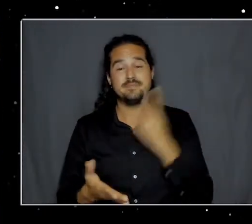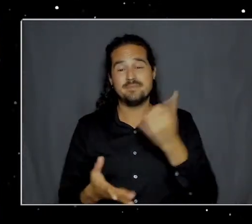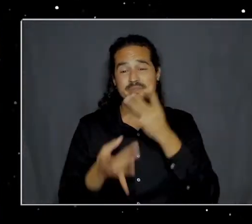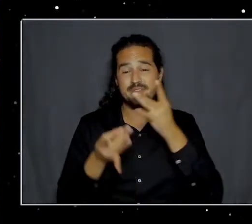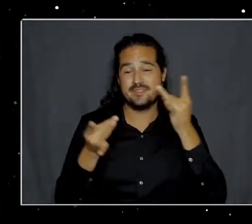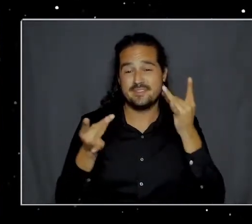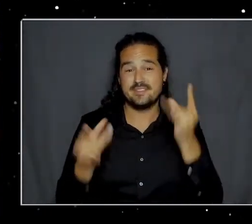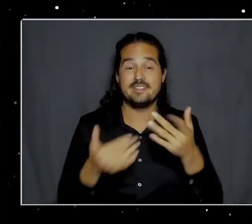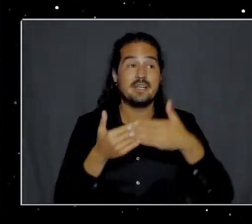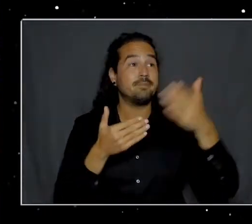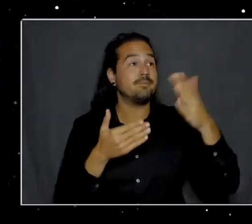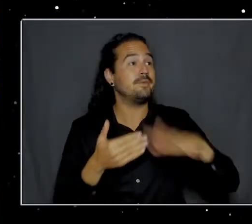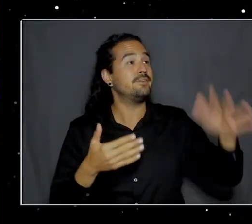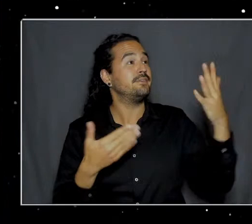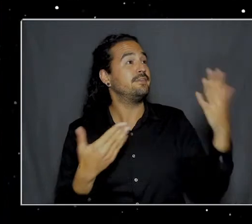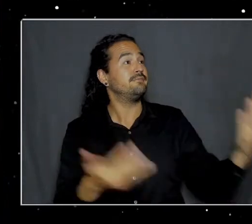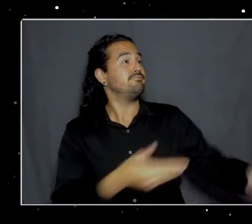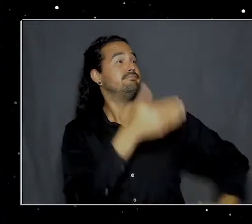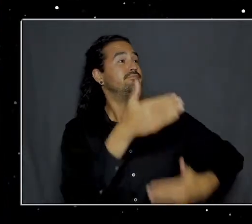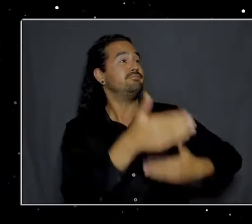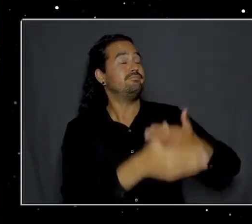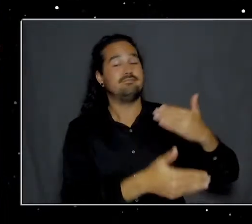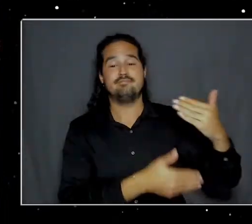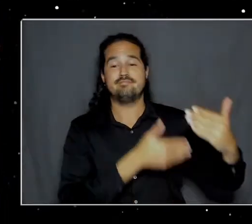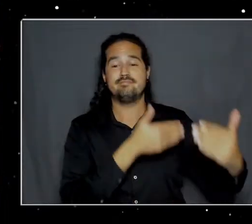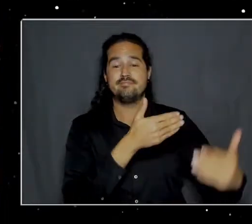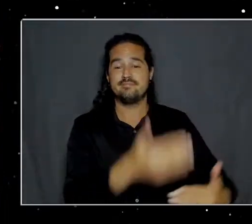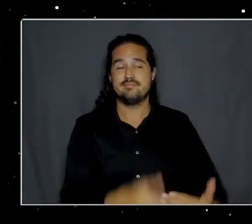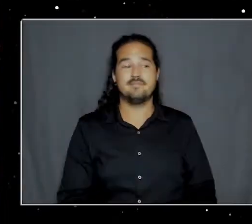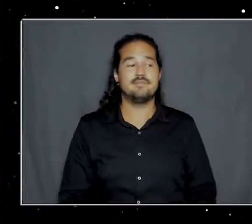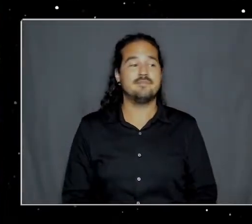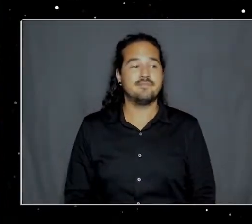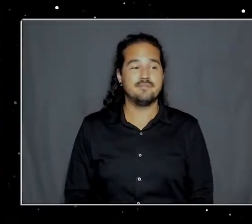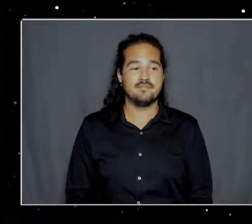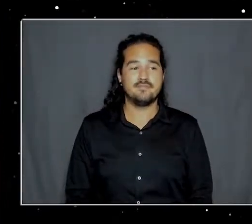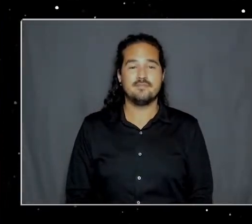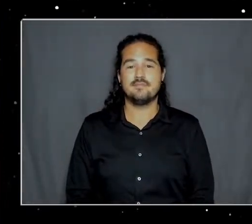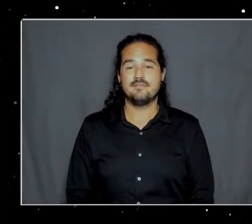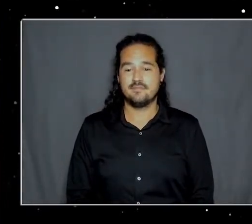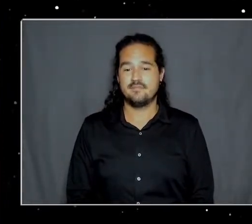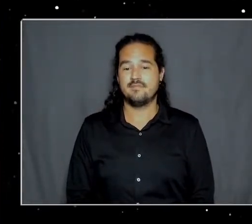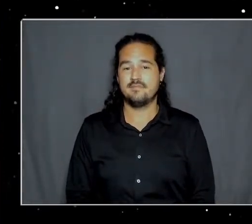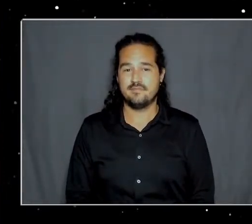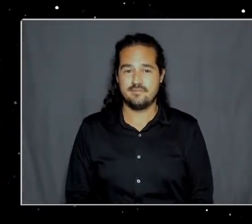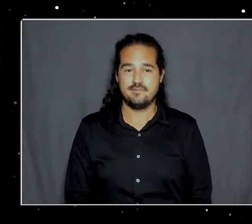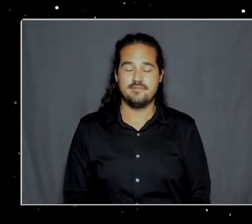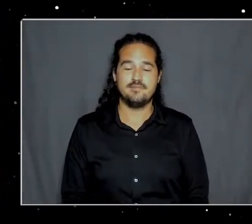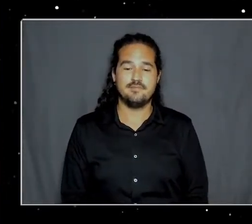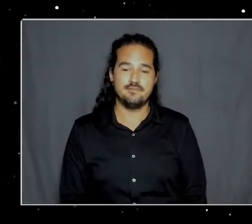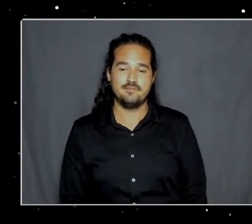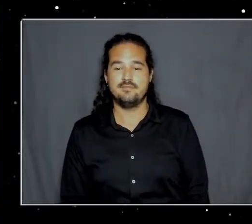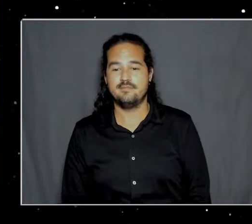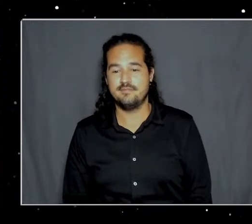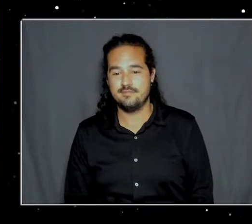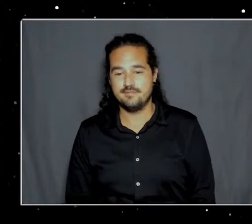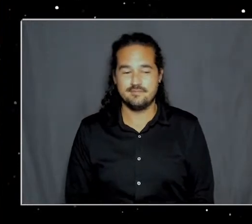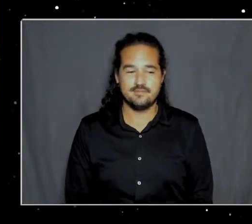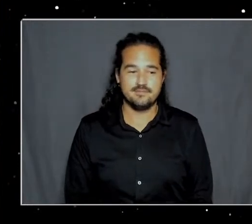MAYBE I'LL SEE YOU ON SATURDAY